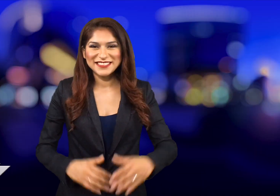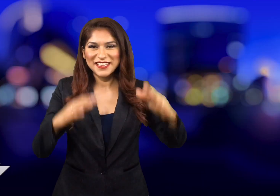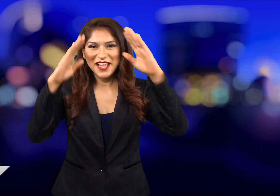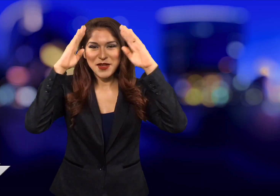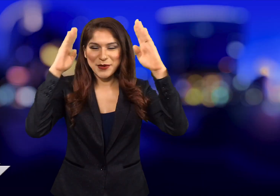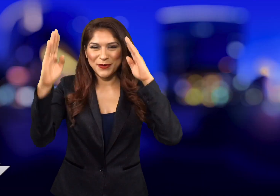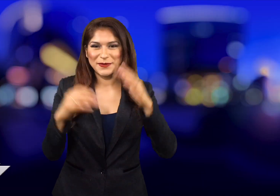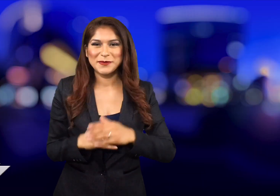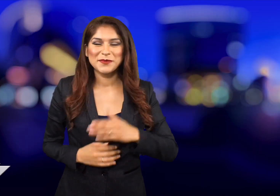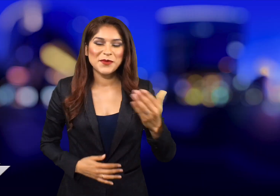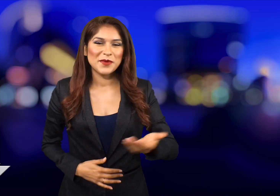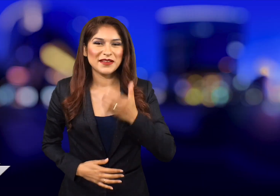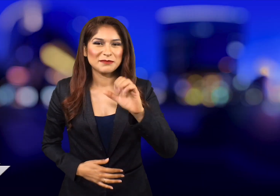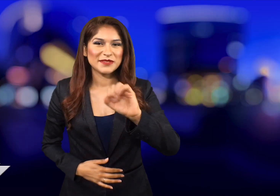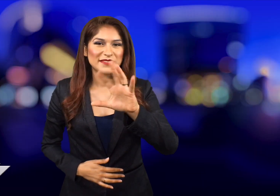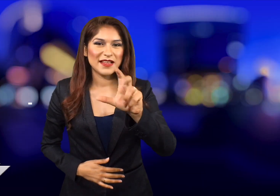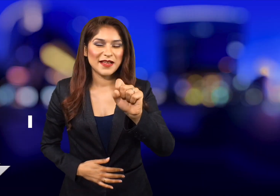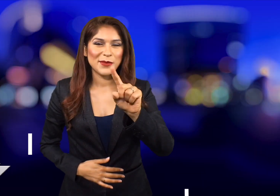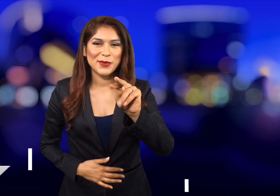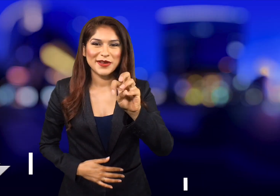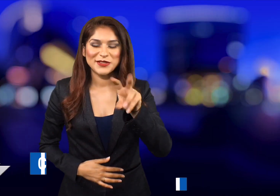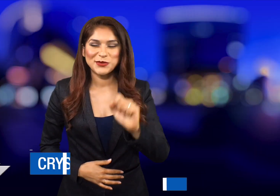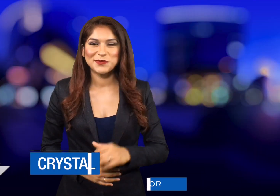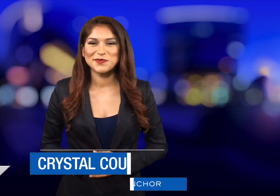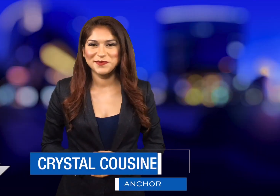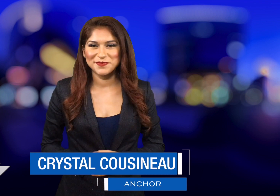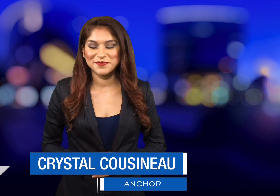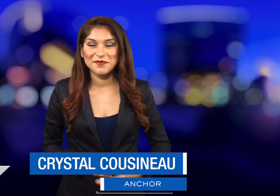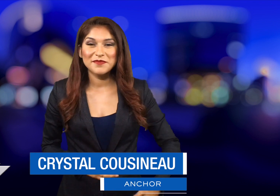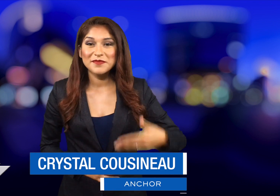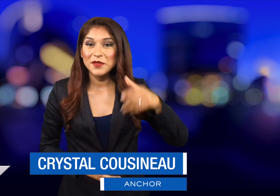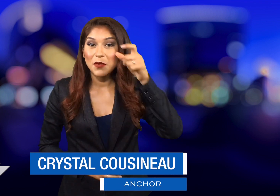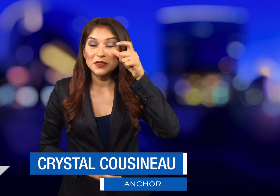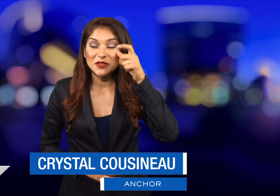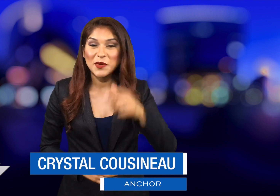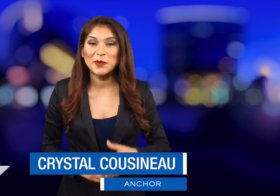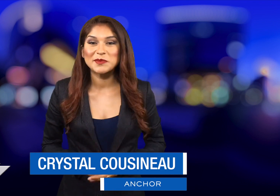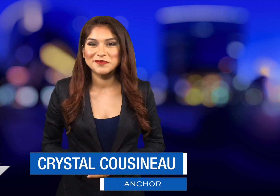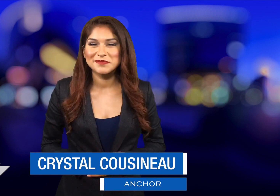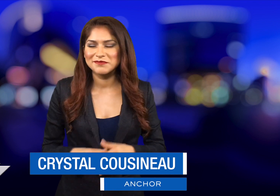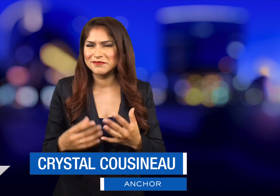Hello everyone. Welcome to Sign1News. I'm Crystal Cousineau.